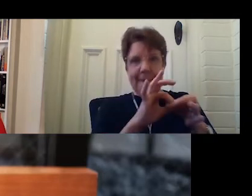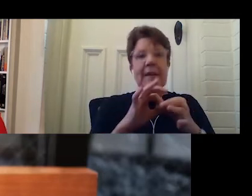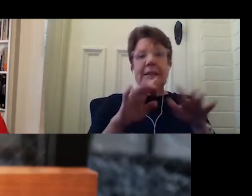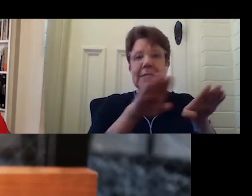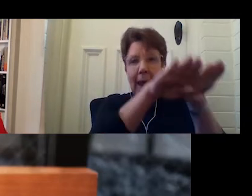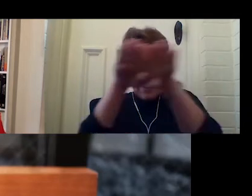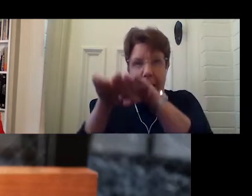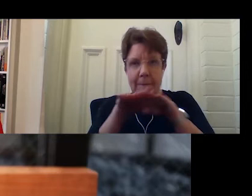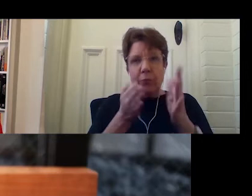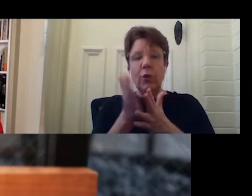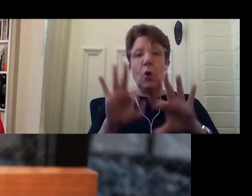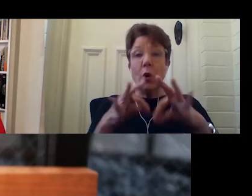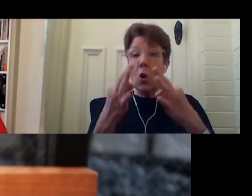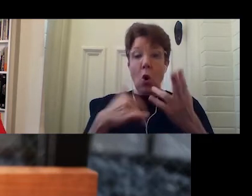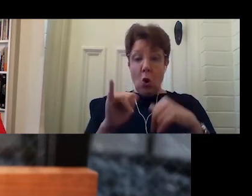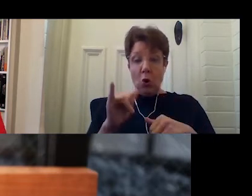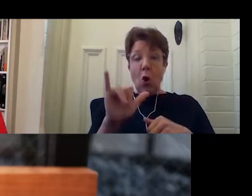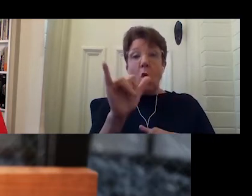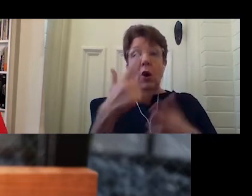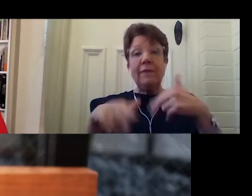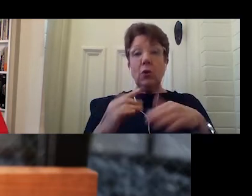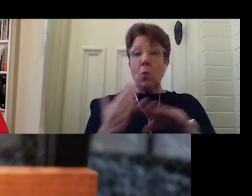organisation, or if you a solo practitioner, there are always going